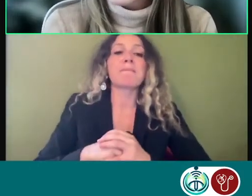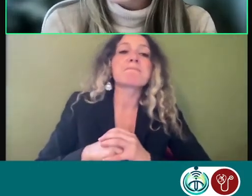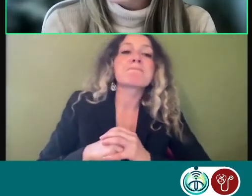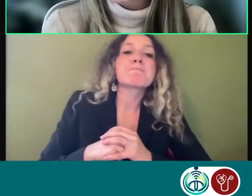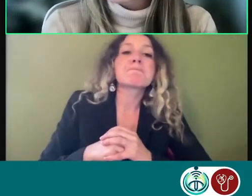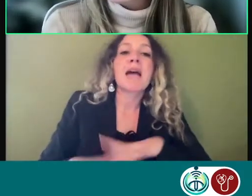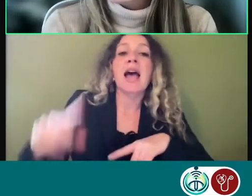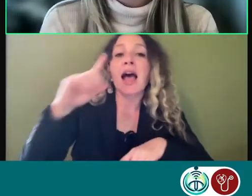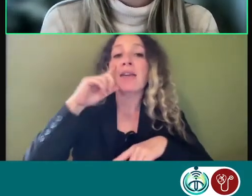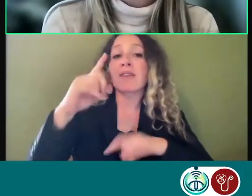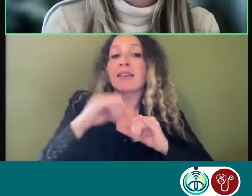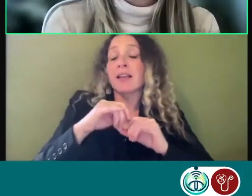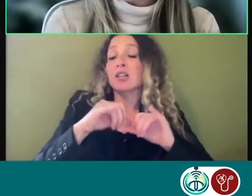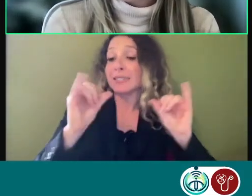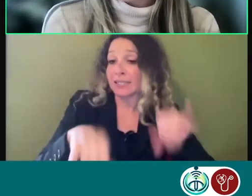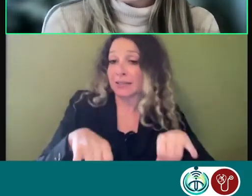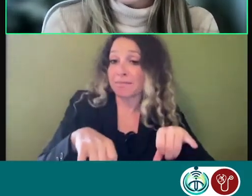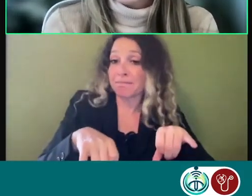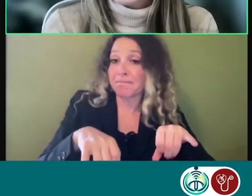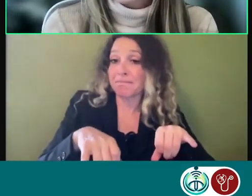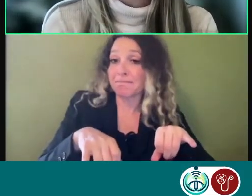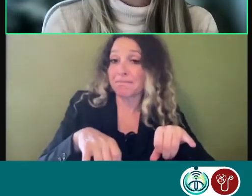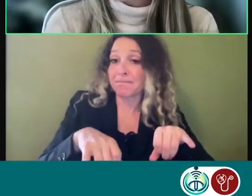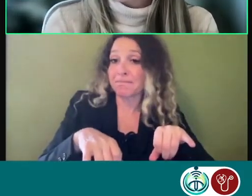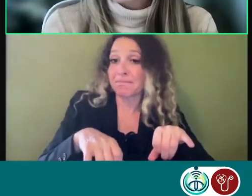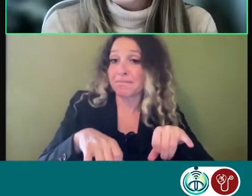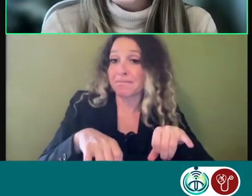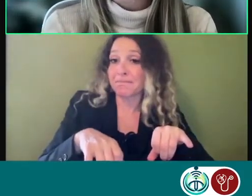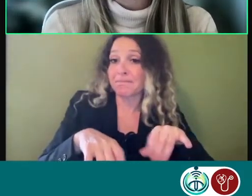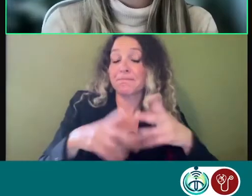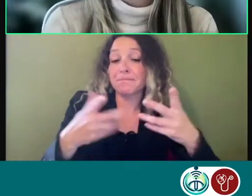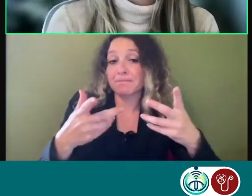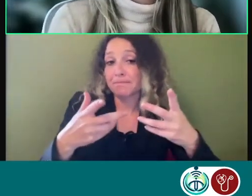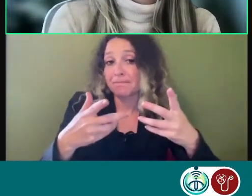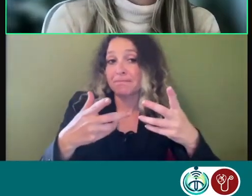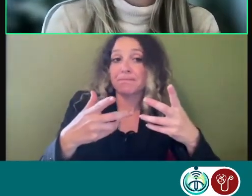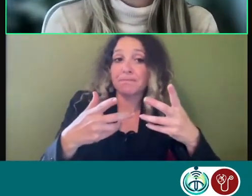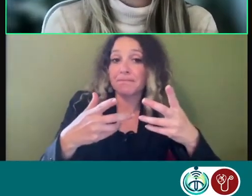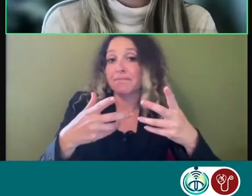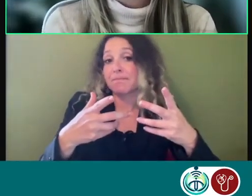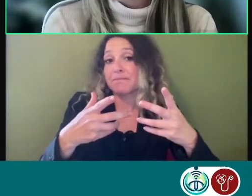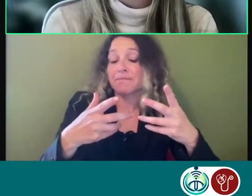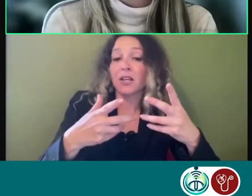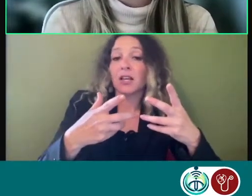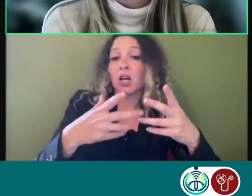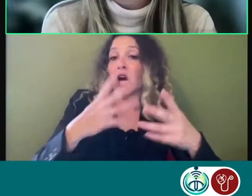factors that contributes health disparities faced. Autistic people have some of the lowest